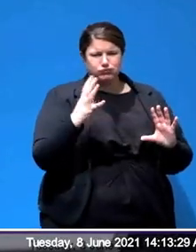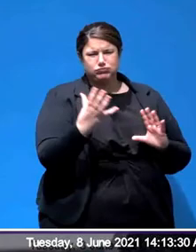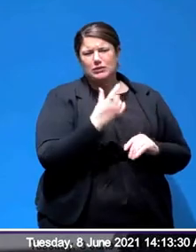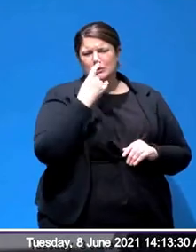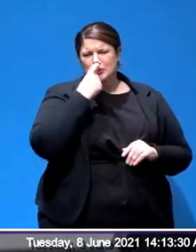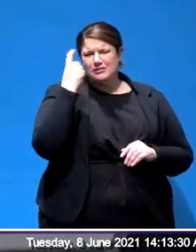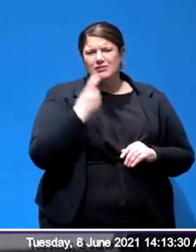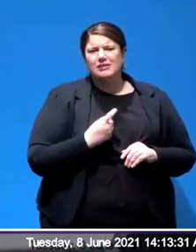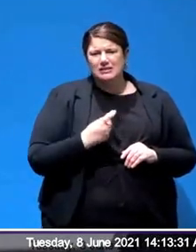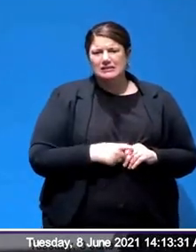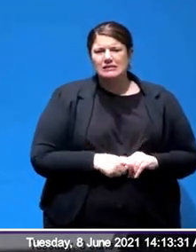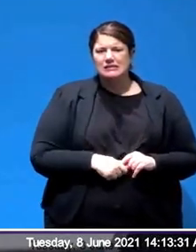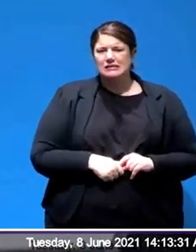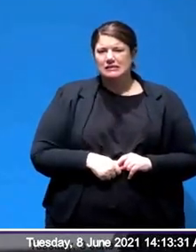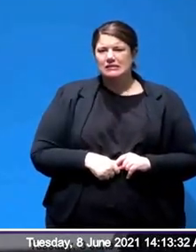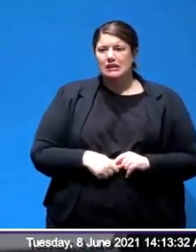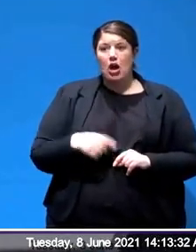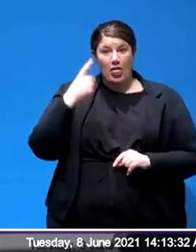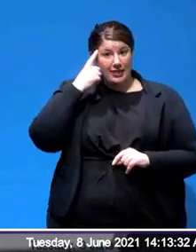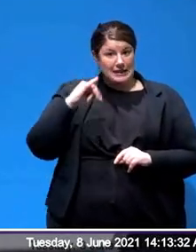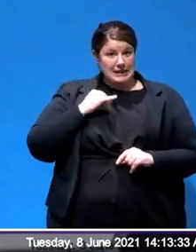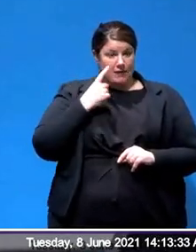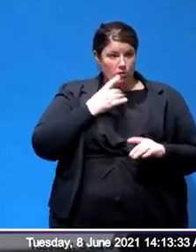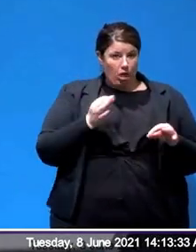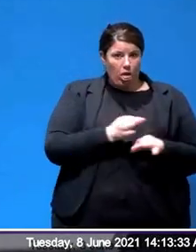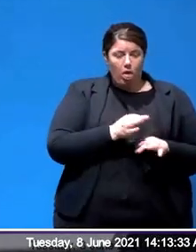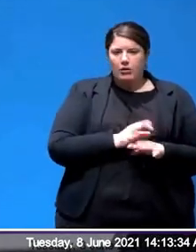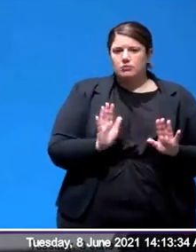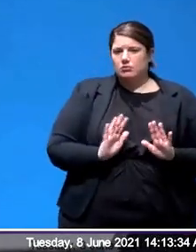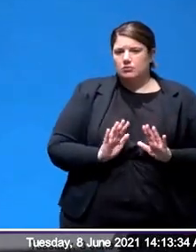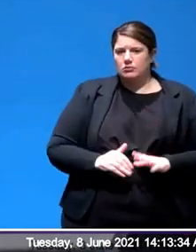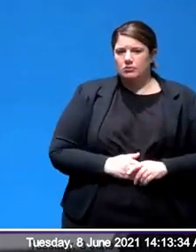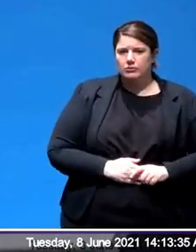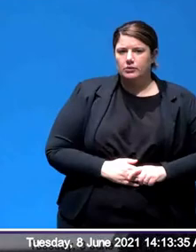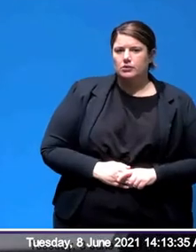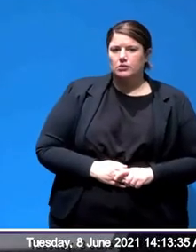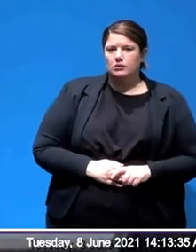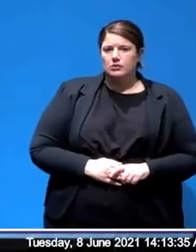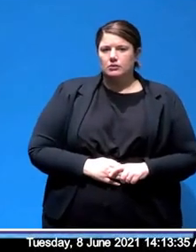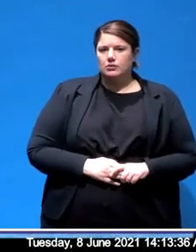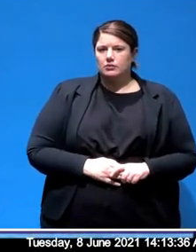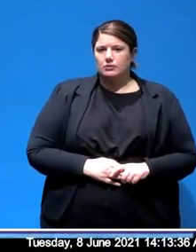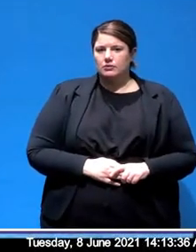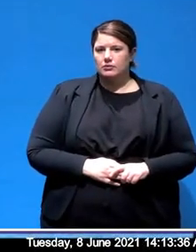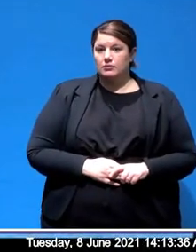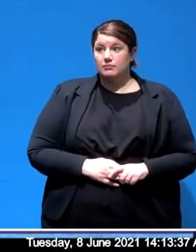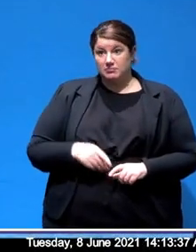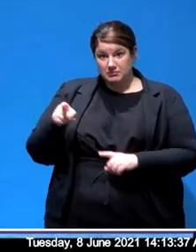I don't think there was a deliberate attempt to deceive, no. Was that possibility investigated?